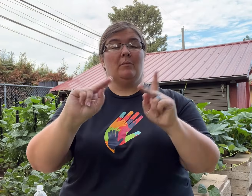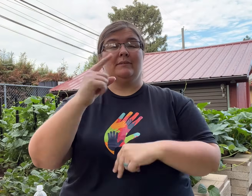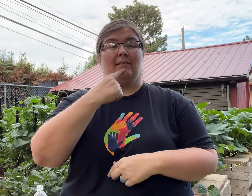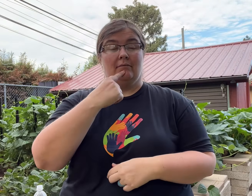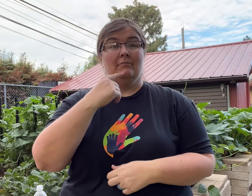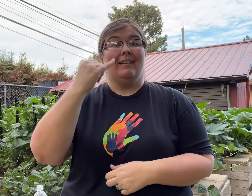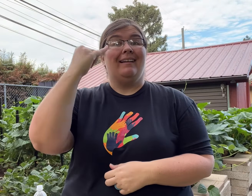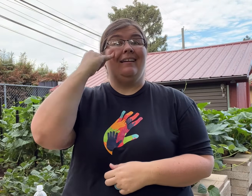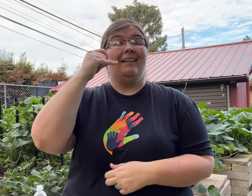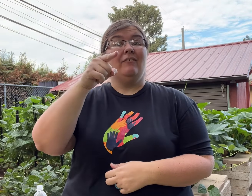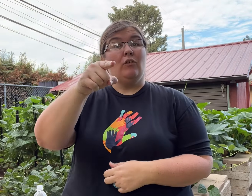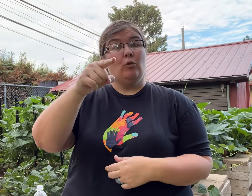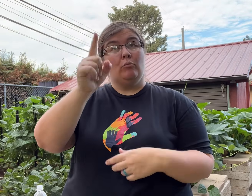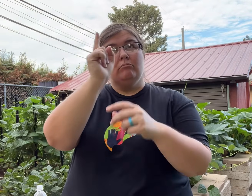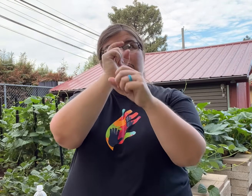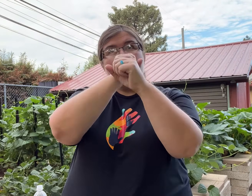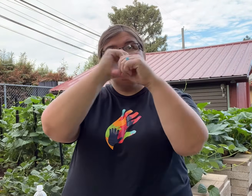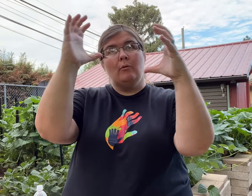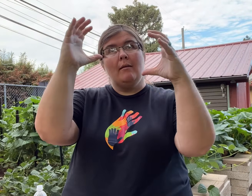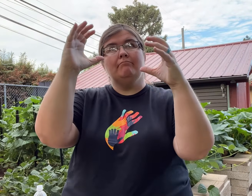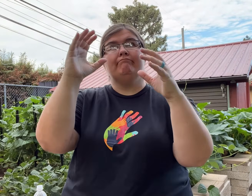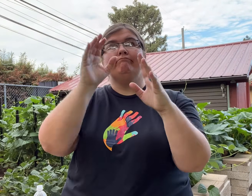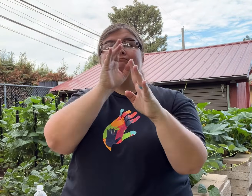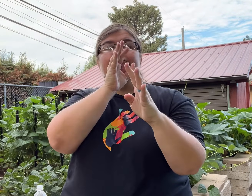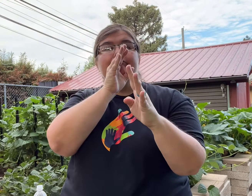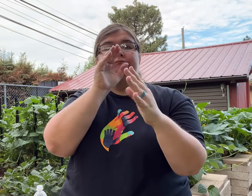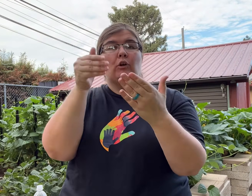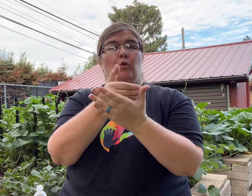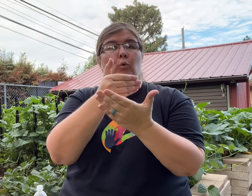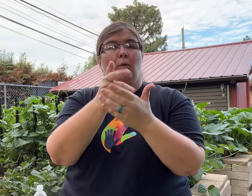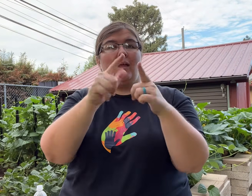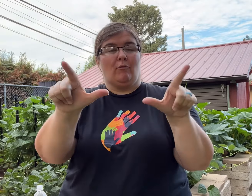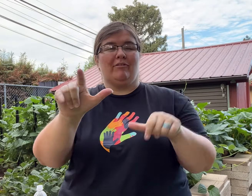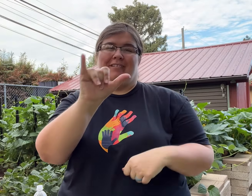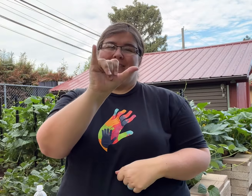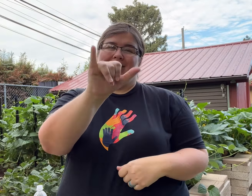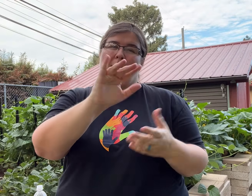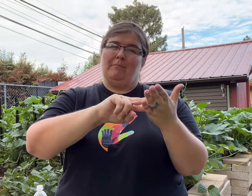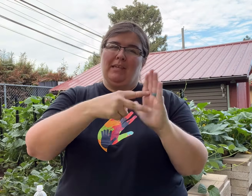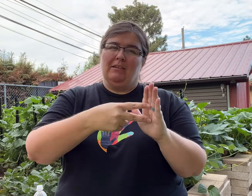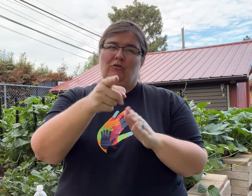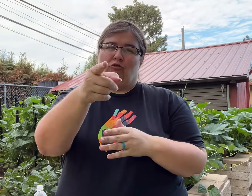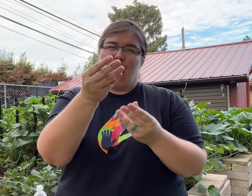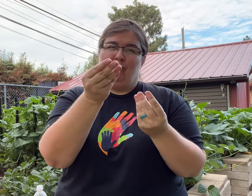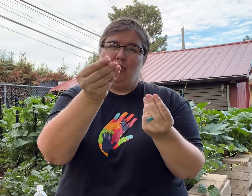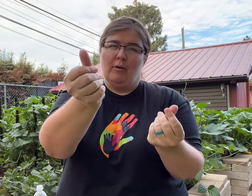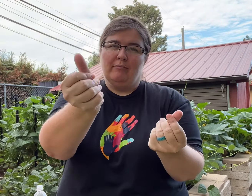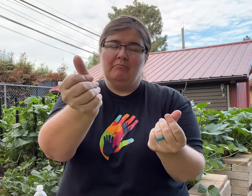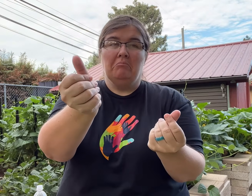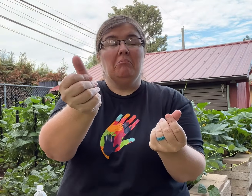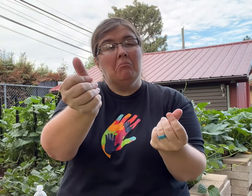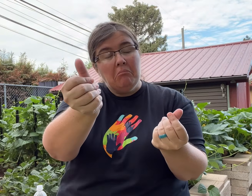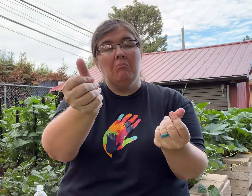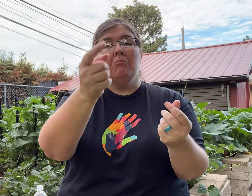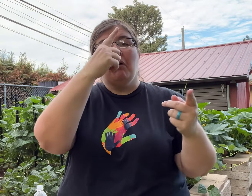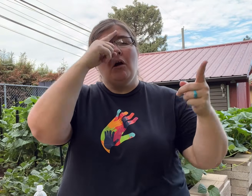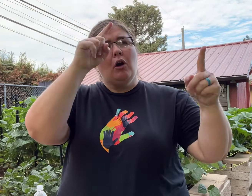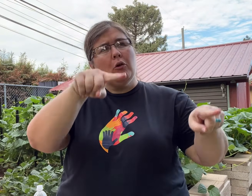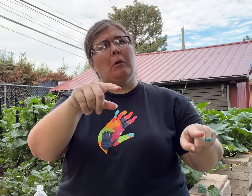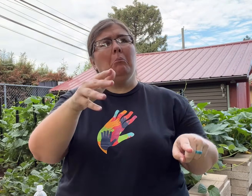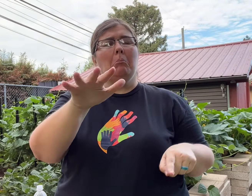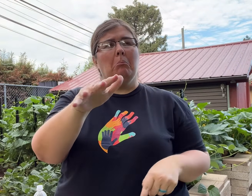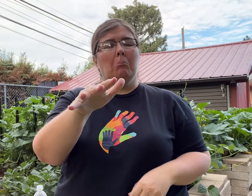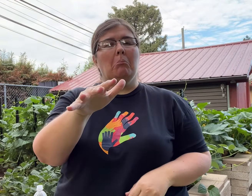Now, in general, people say if you dream in a new language, then you're fluent. And I agree